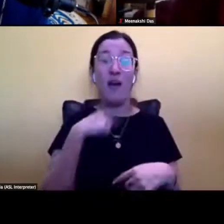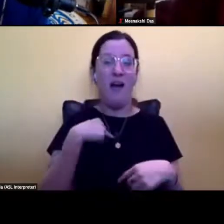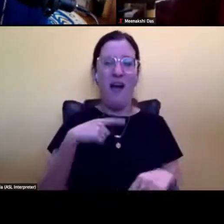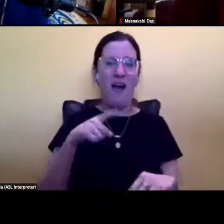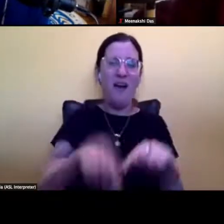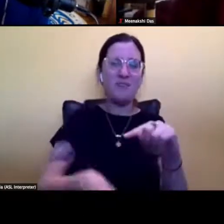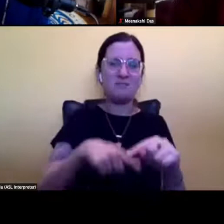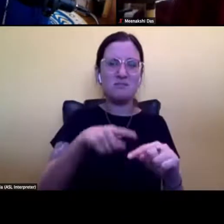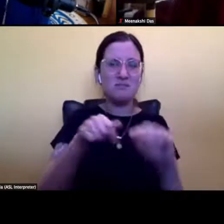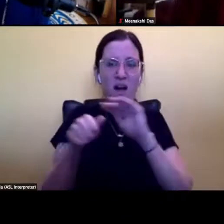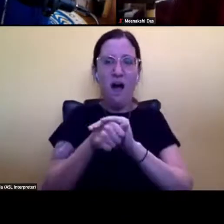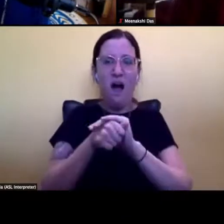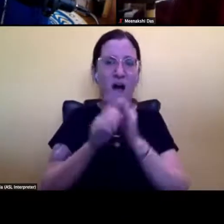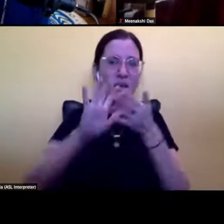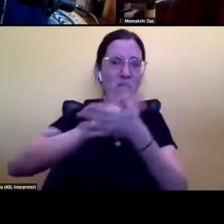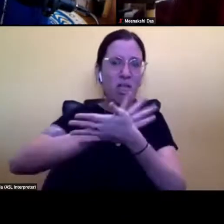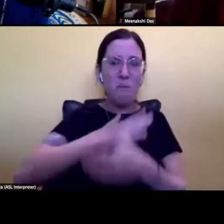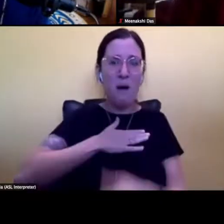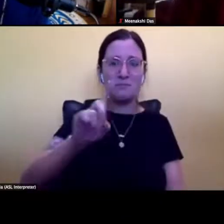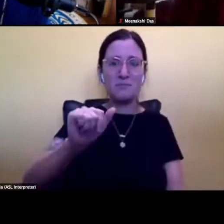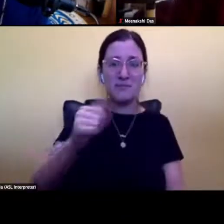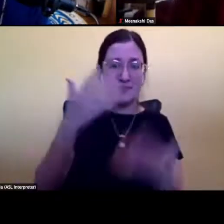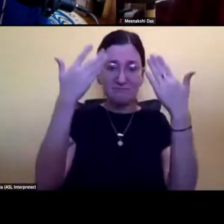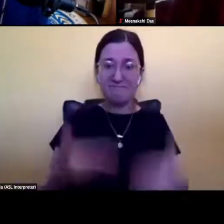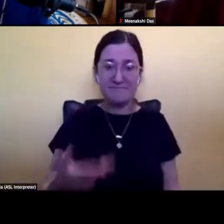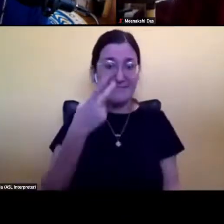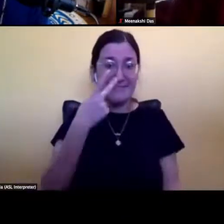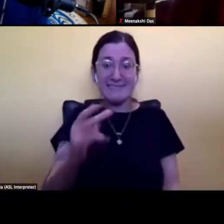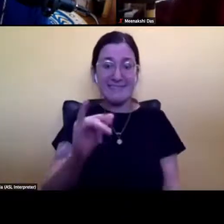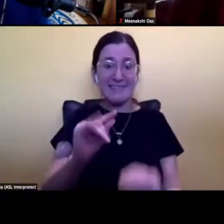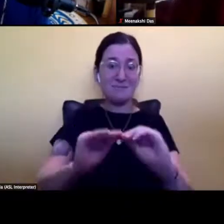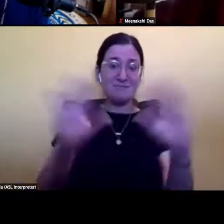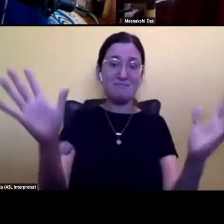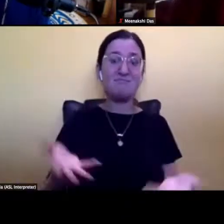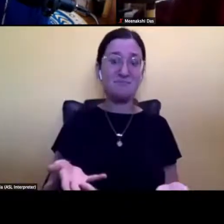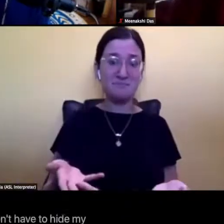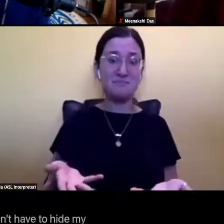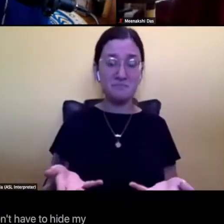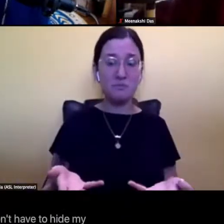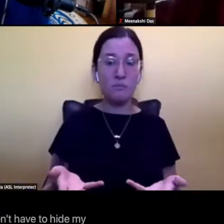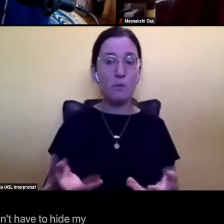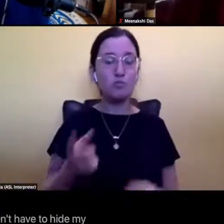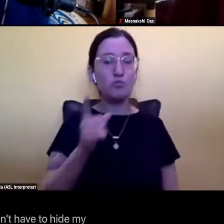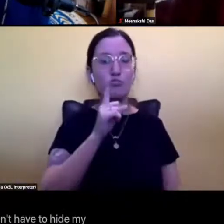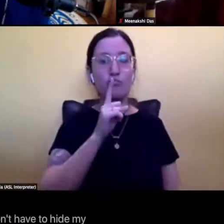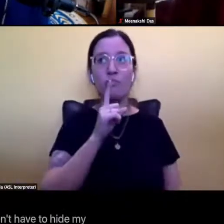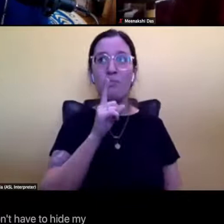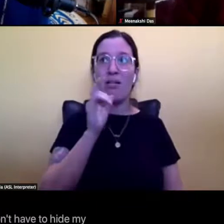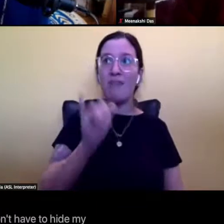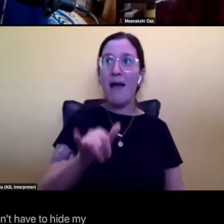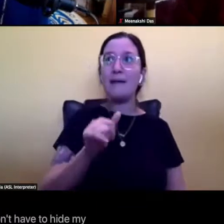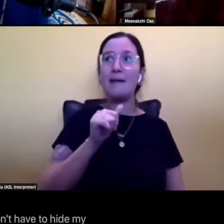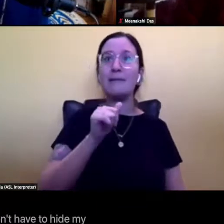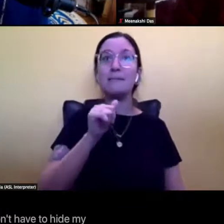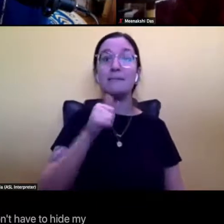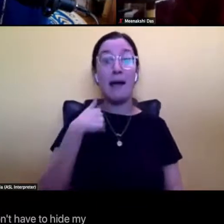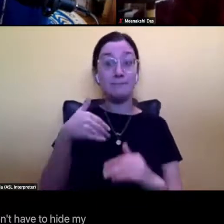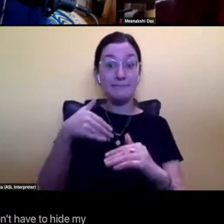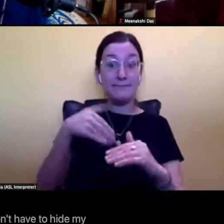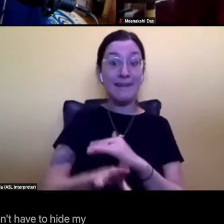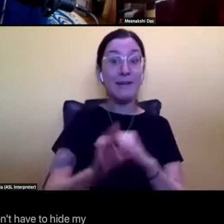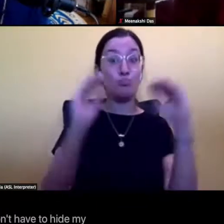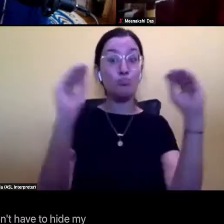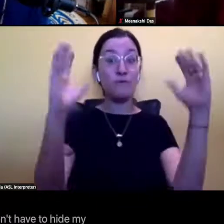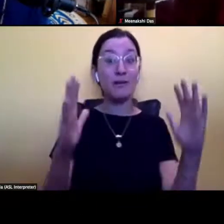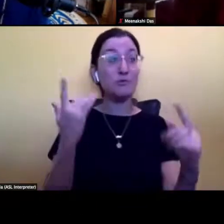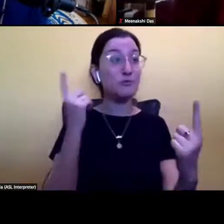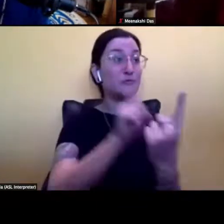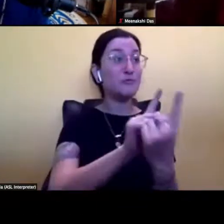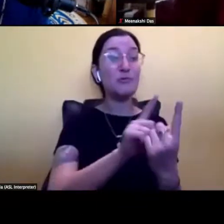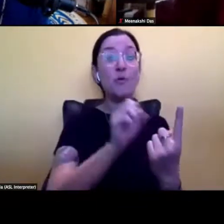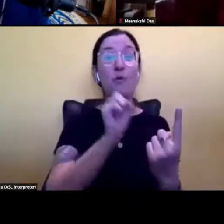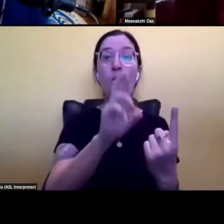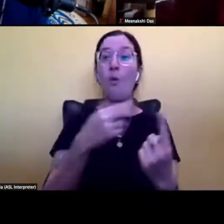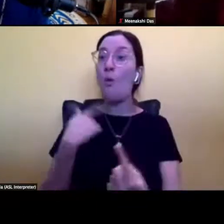Is out in the open. I wear it on my shoulder. So it really is not surprising I go to an employer